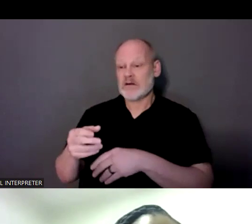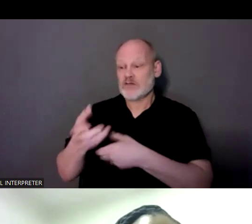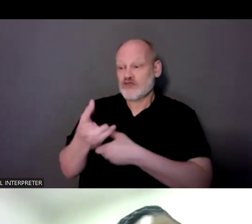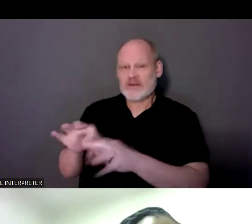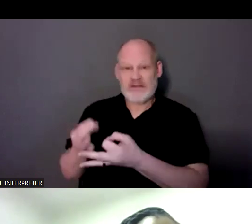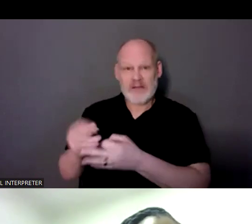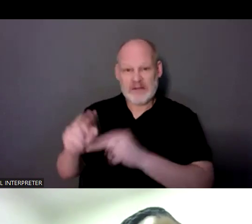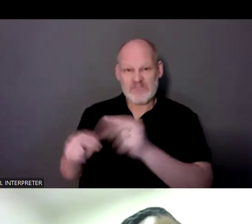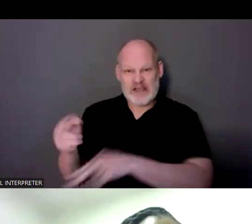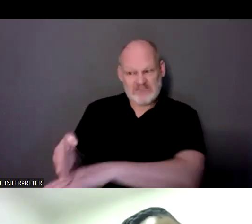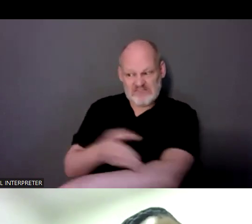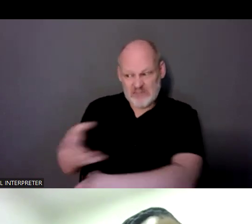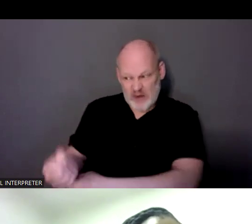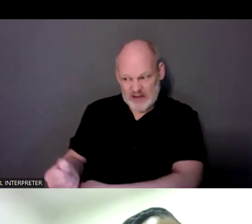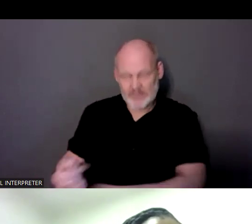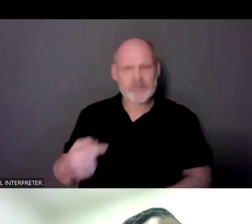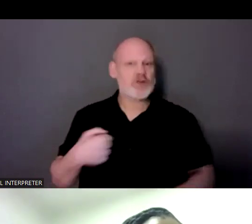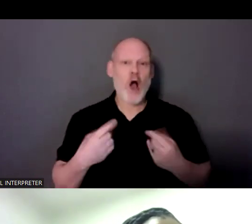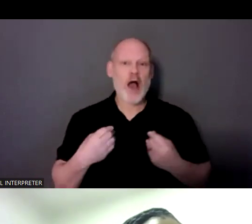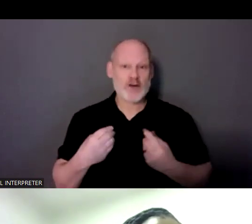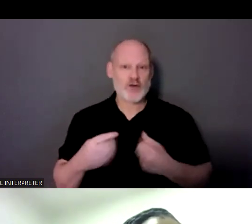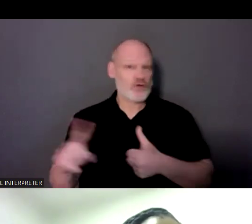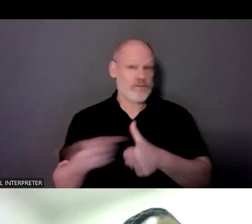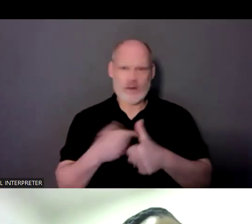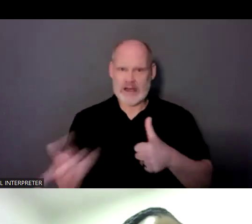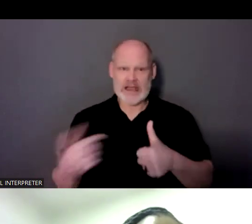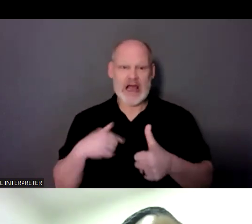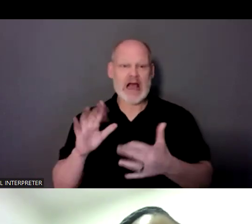Actually I reached out to Shelby before the school year and she kind of gave